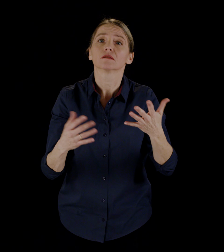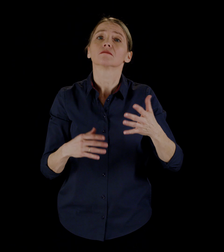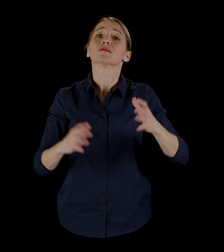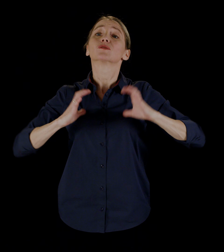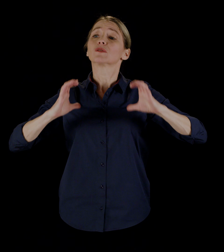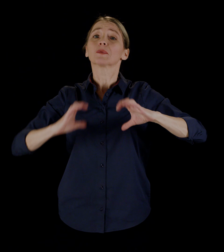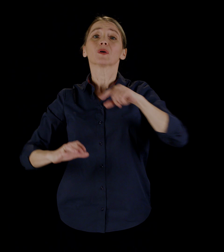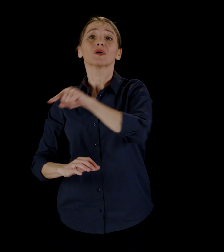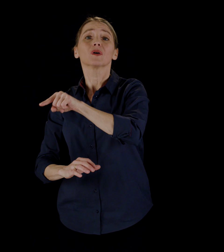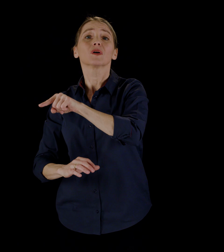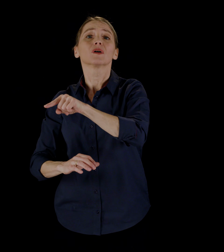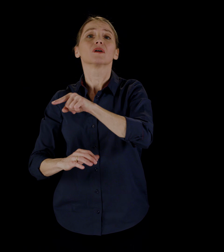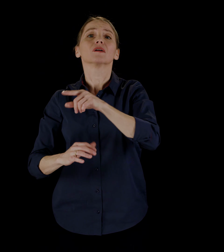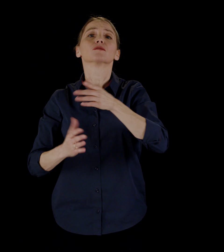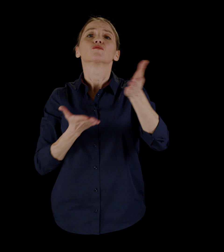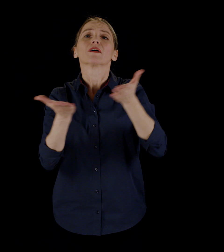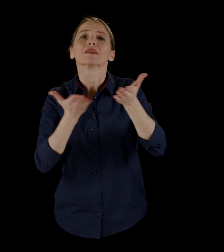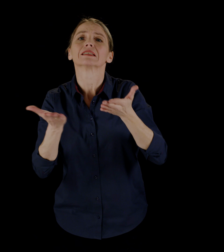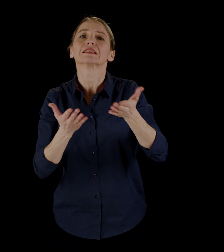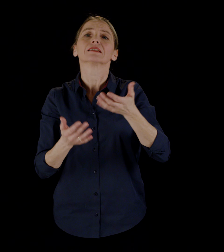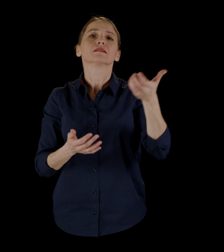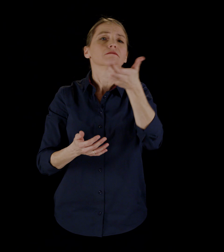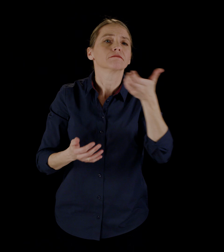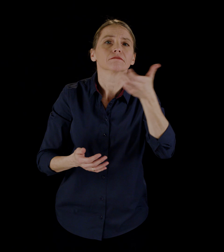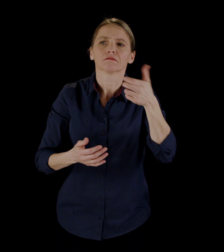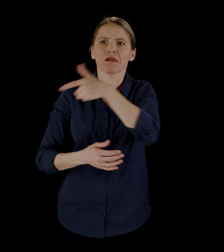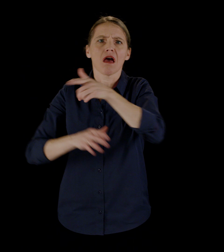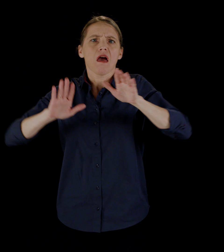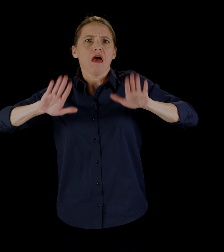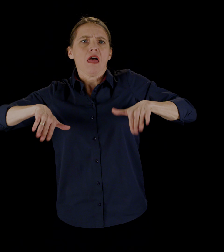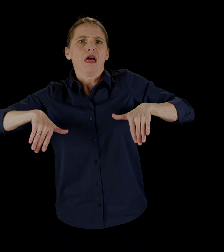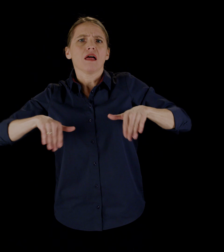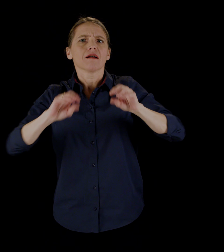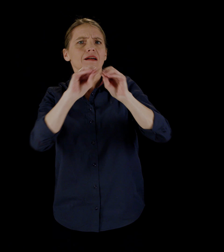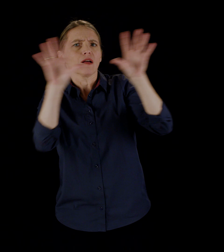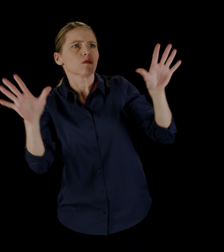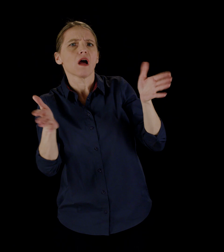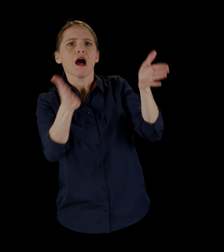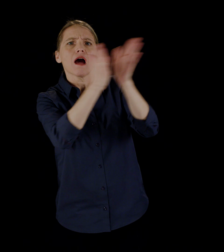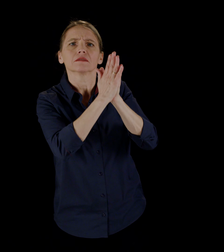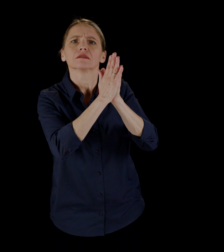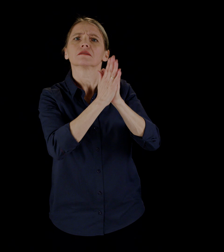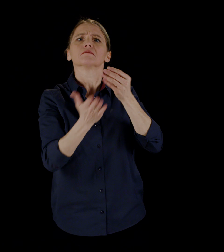Unlimited services cannot be limited unless the limits are clearly identified in the service